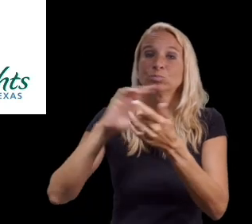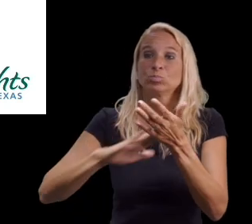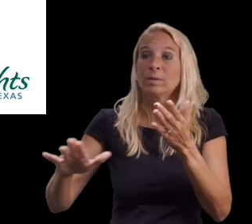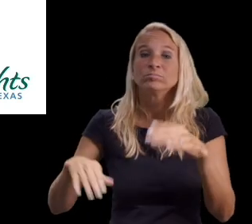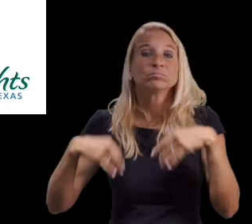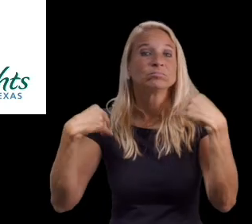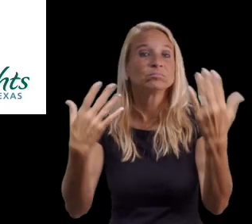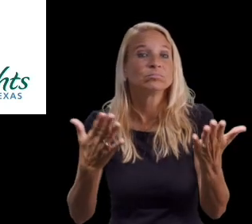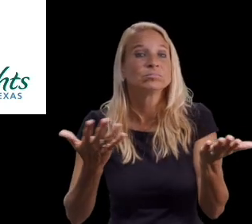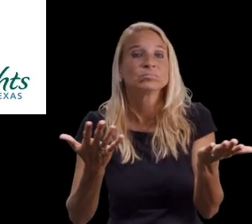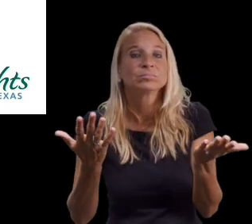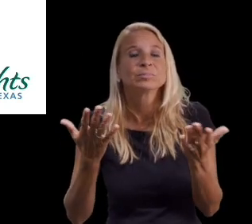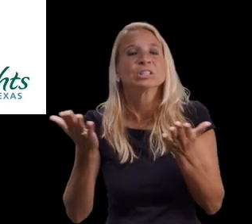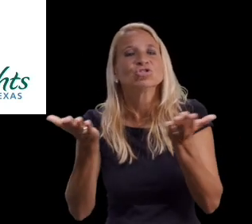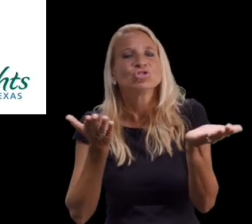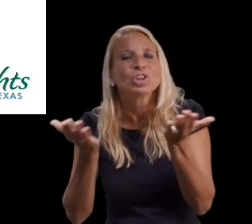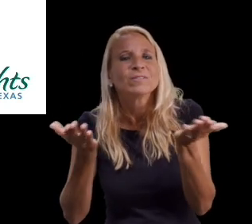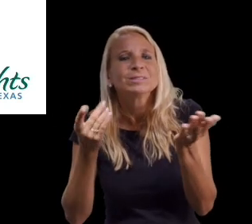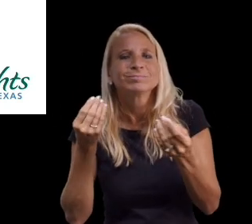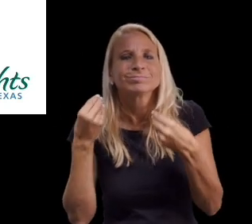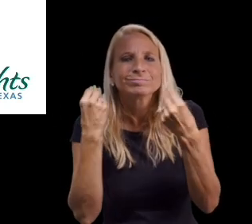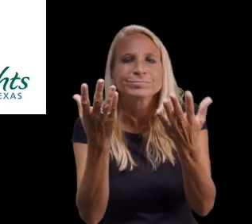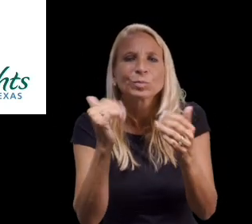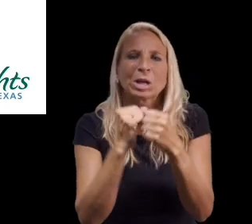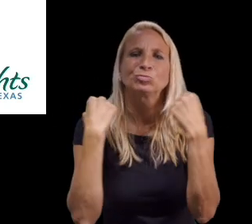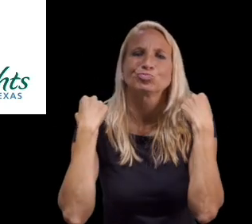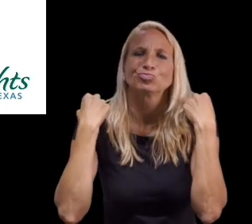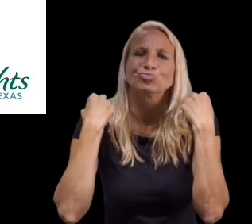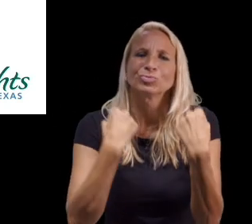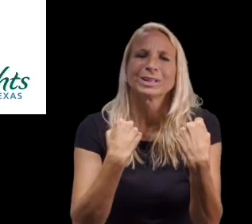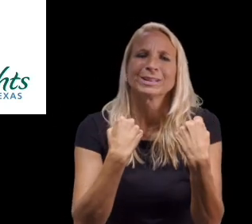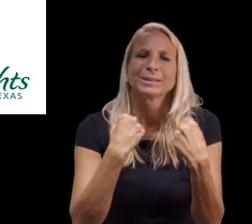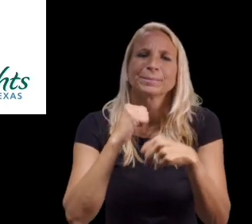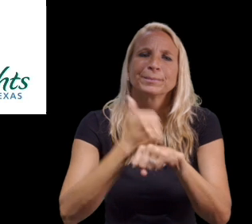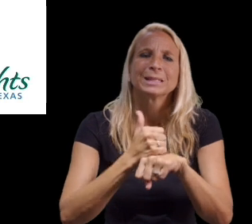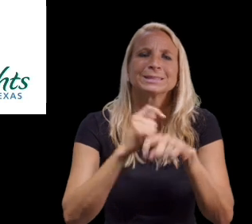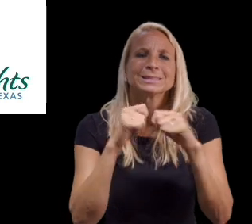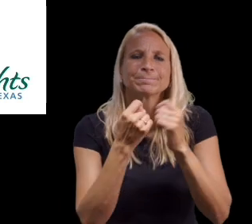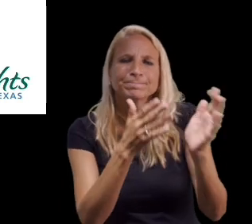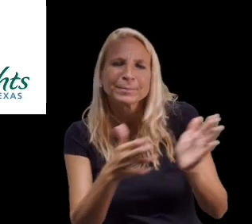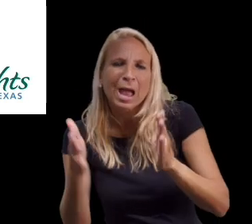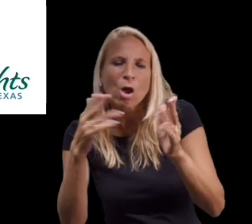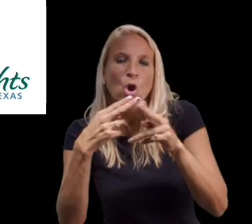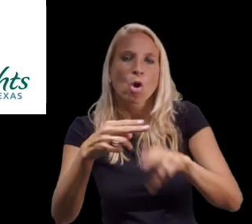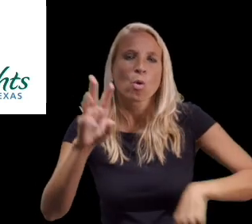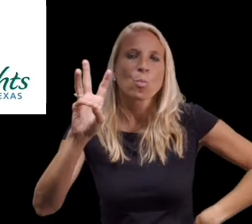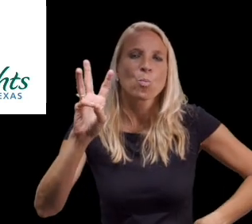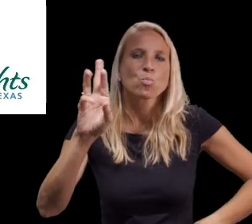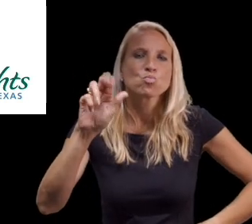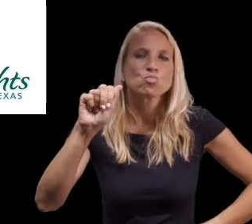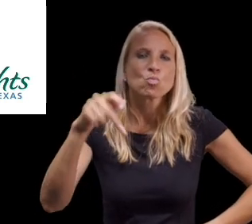The YES waiver provides intensive services delivered within a strengths based team planning process